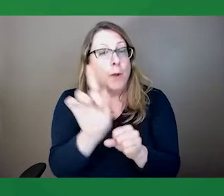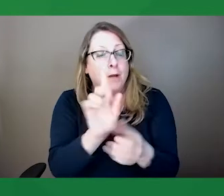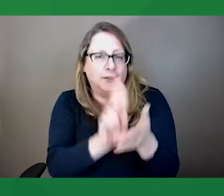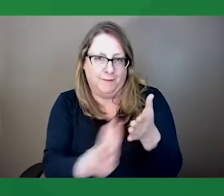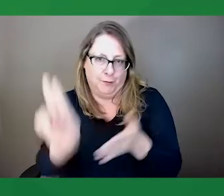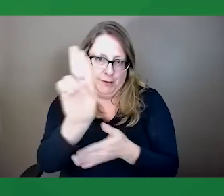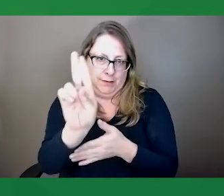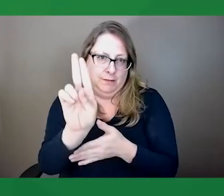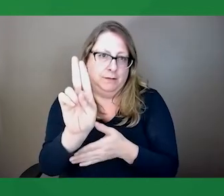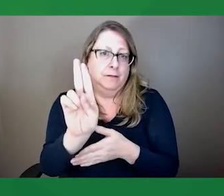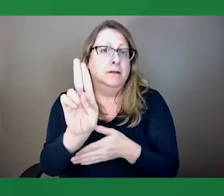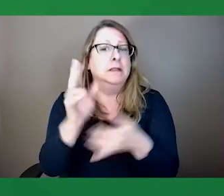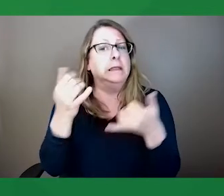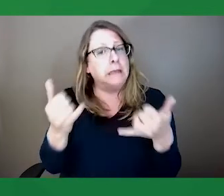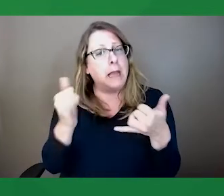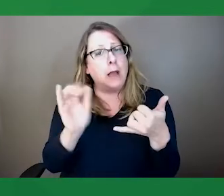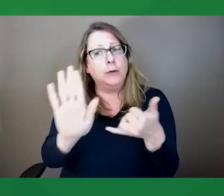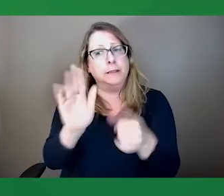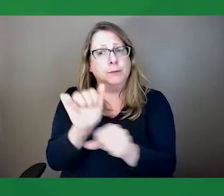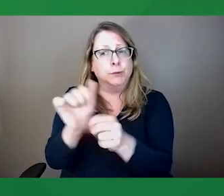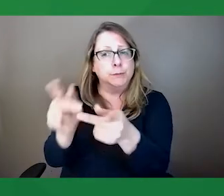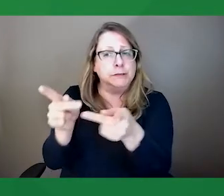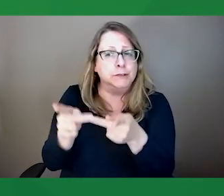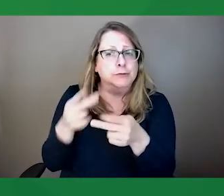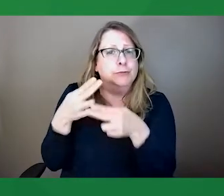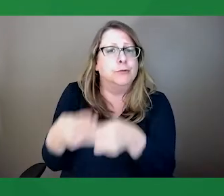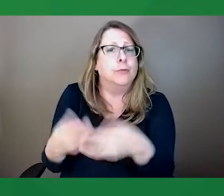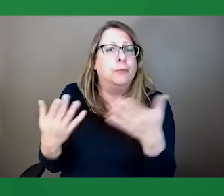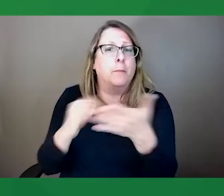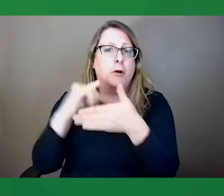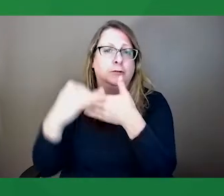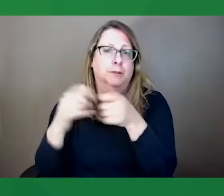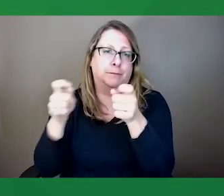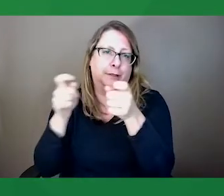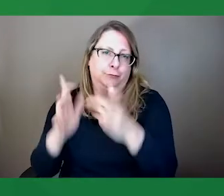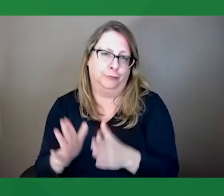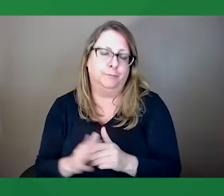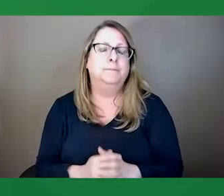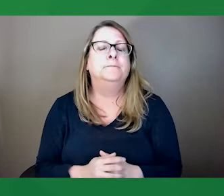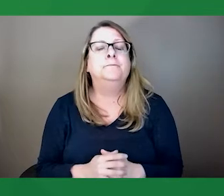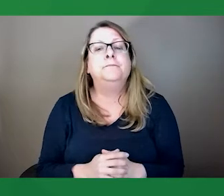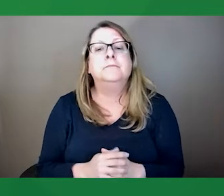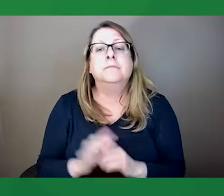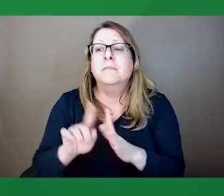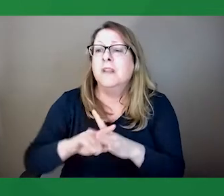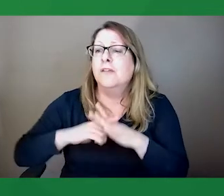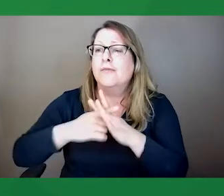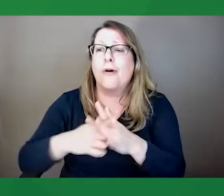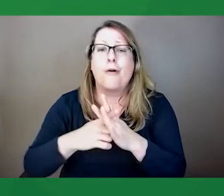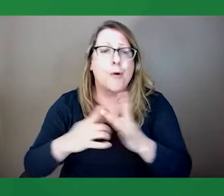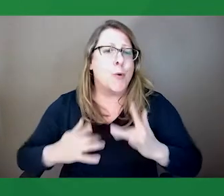He is currently the project manager, and he started early on in his career.